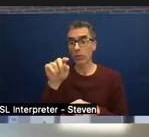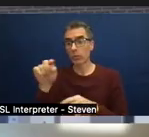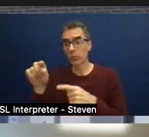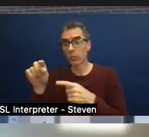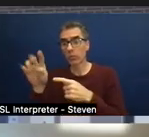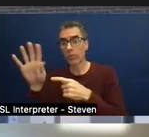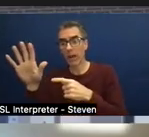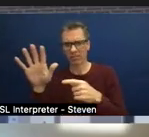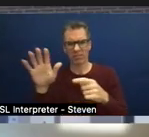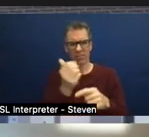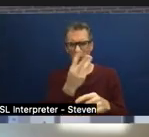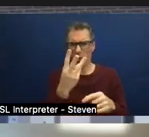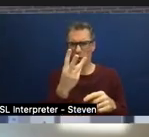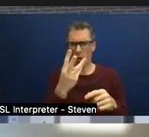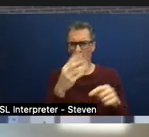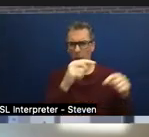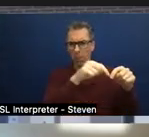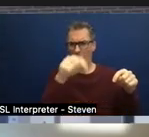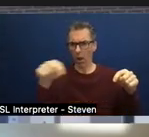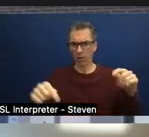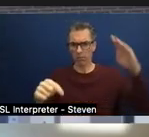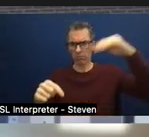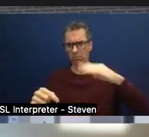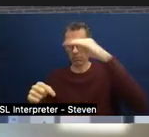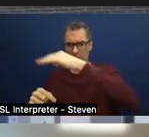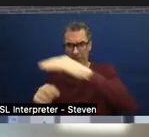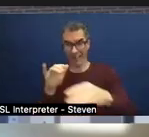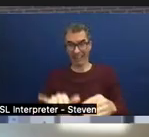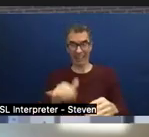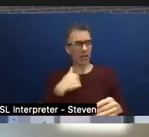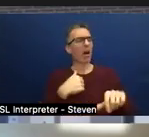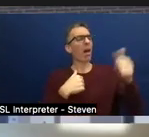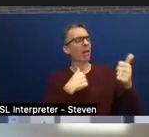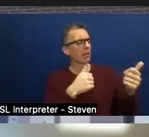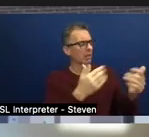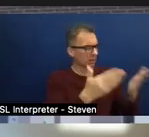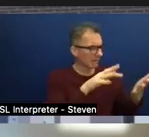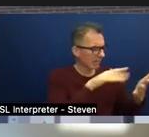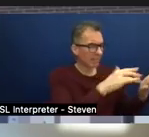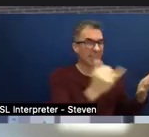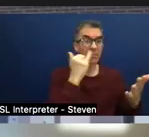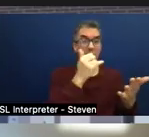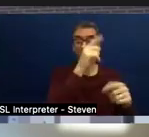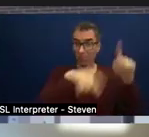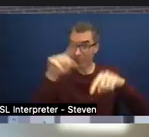And I have been reading studies that show that when that happens, when we design the roads in that way and we post different speed limits,